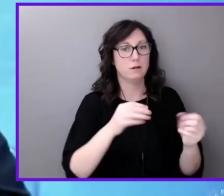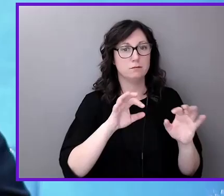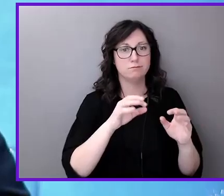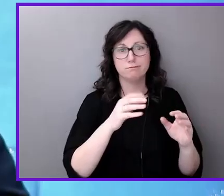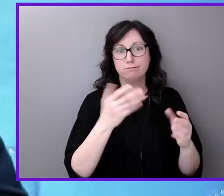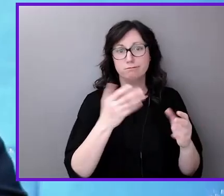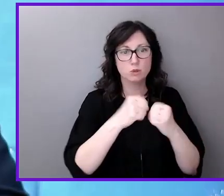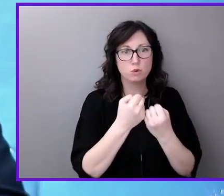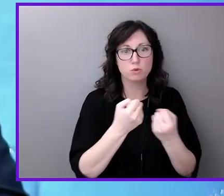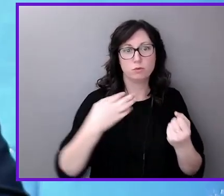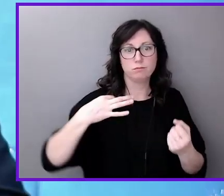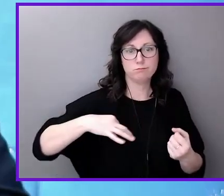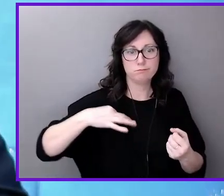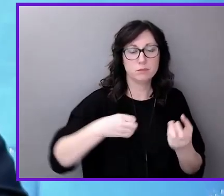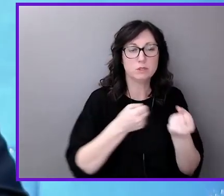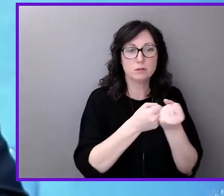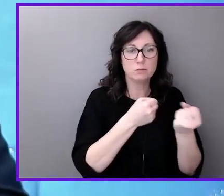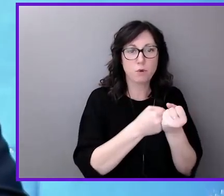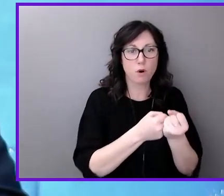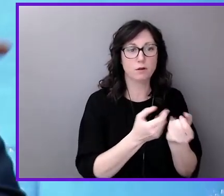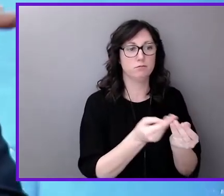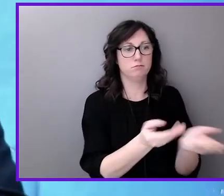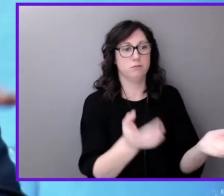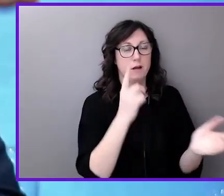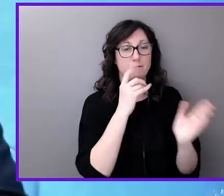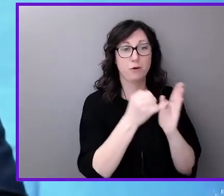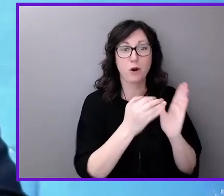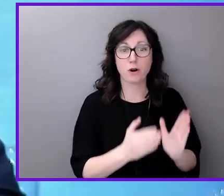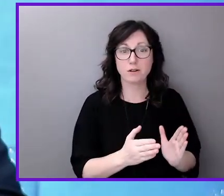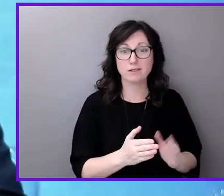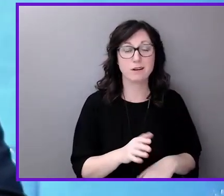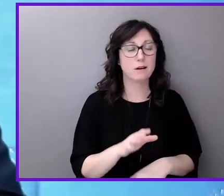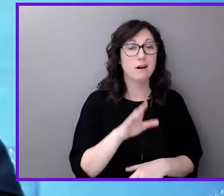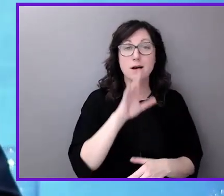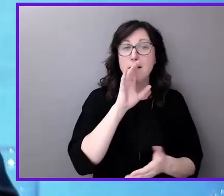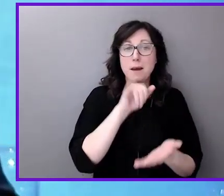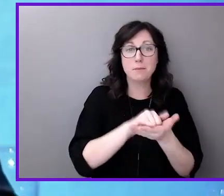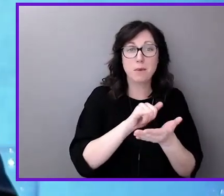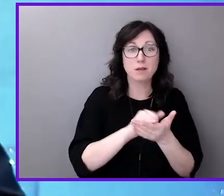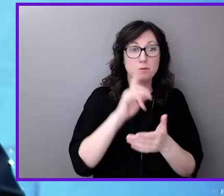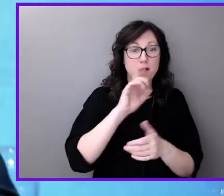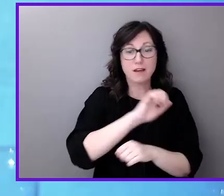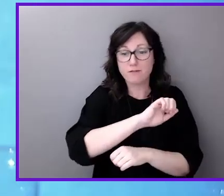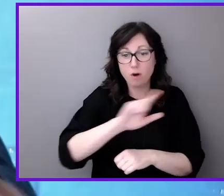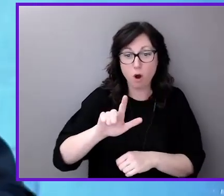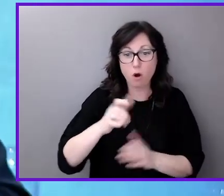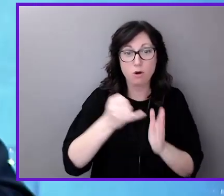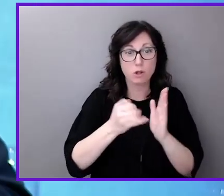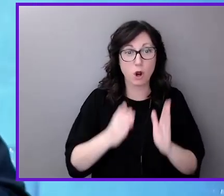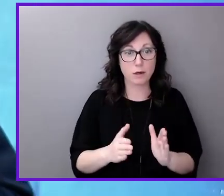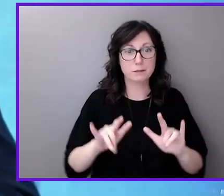it’s impossible to have a situation where all parties have a job all the time. It’s impossible.